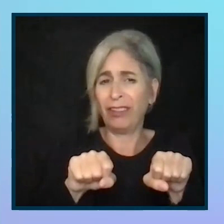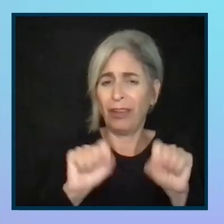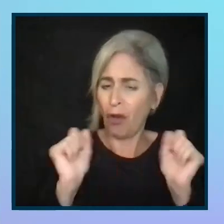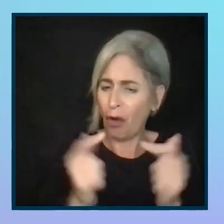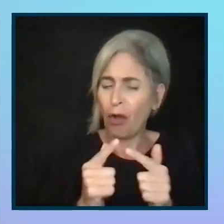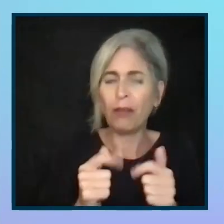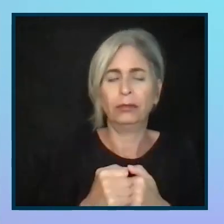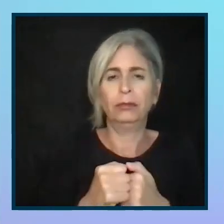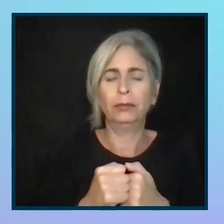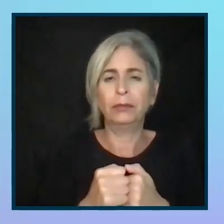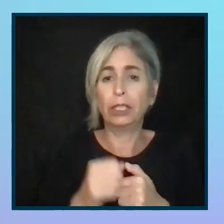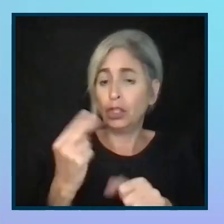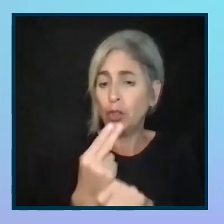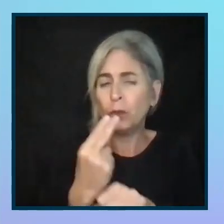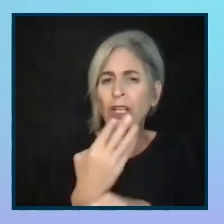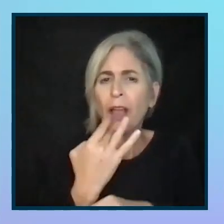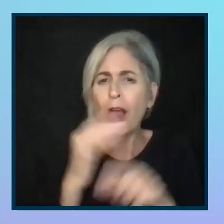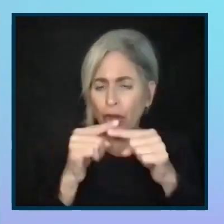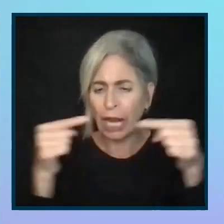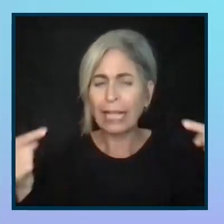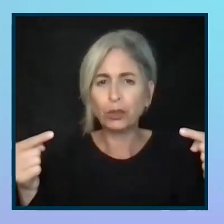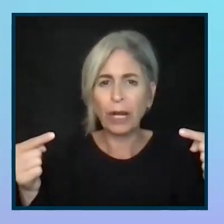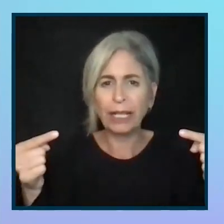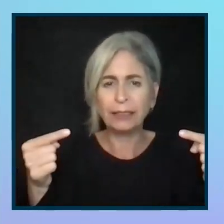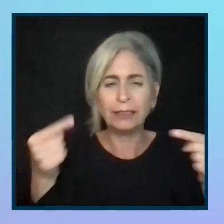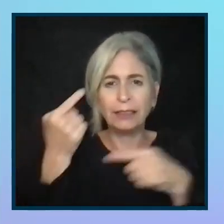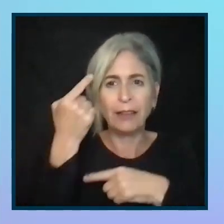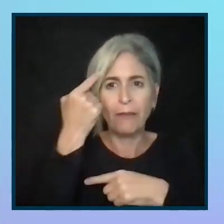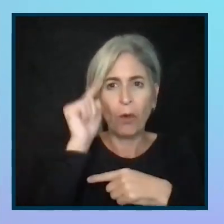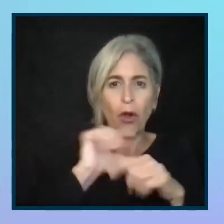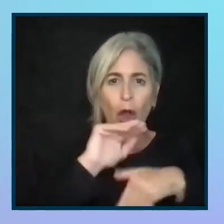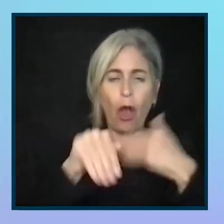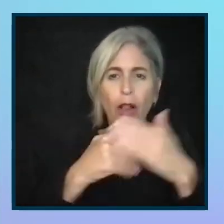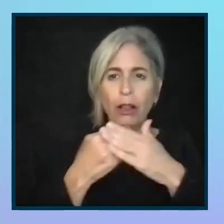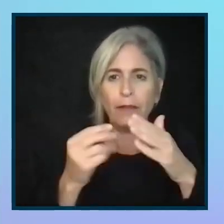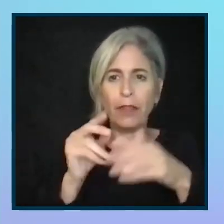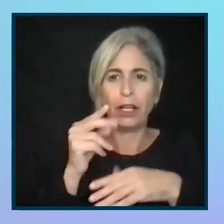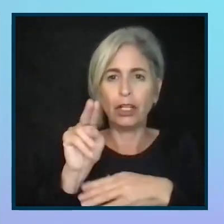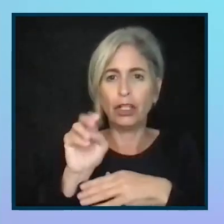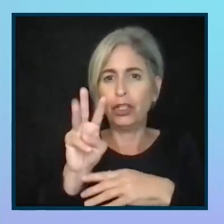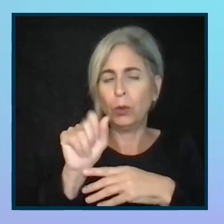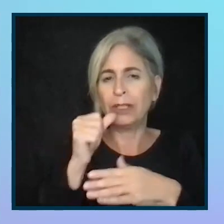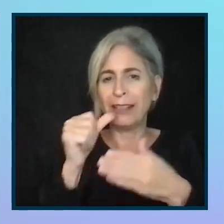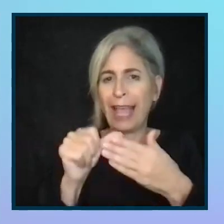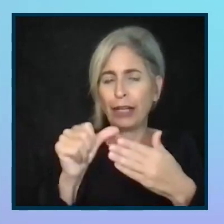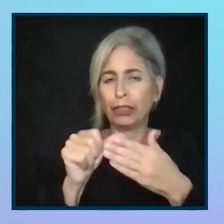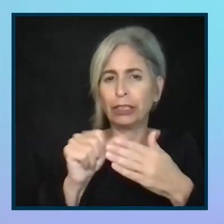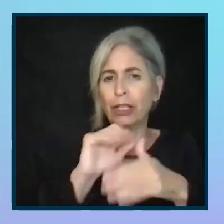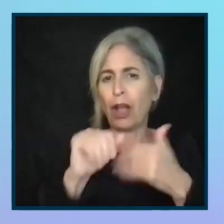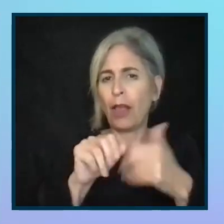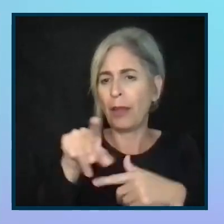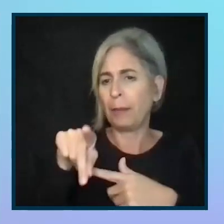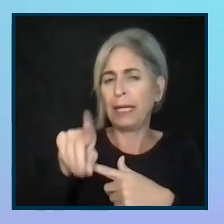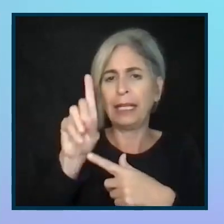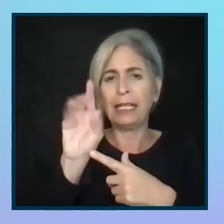and using color contrast for all of their newsletters, and learned how to make all of their PDFs accessible.